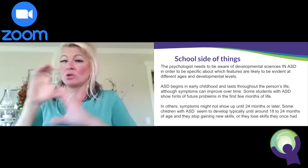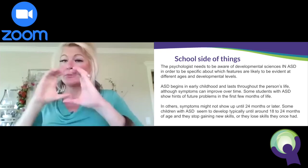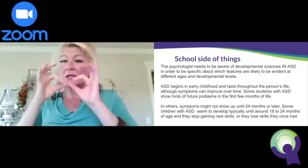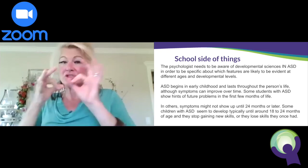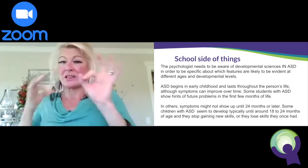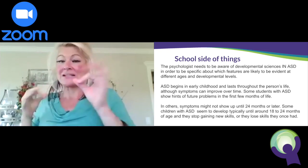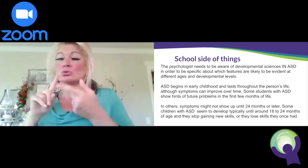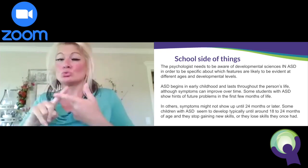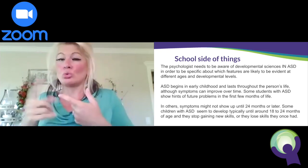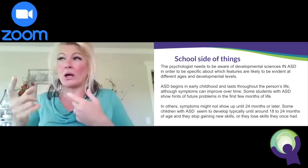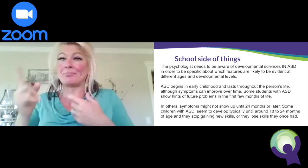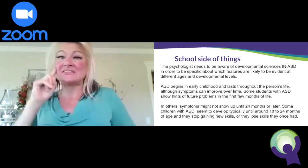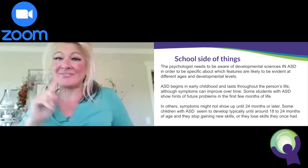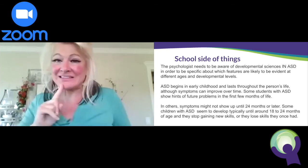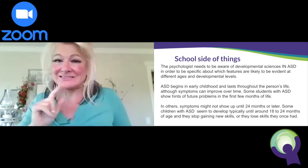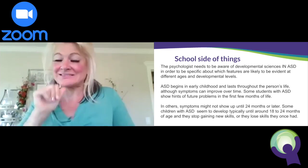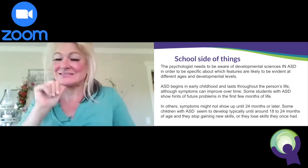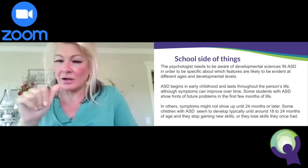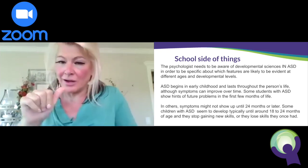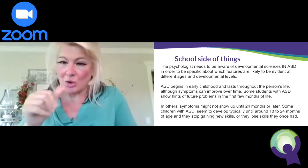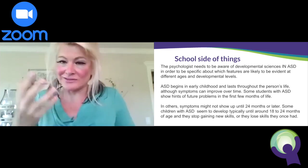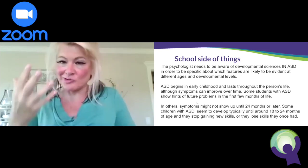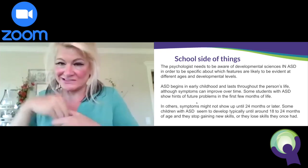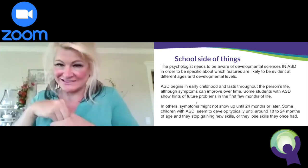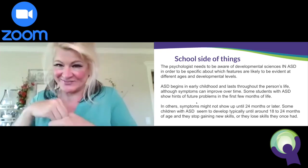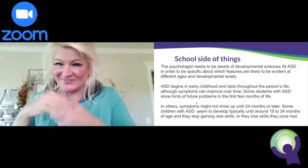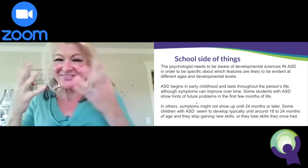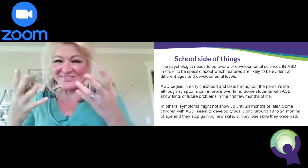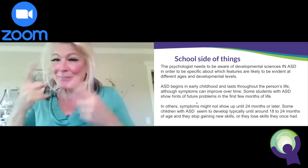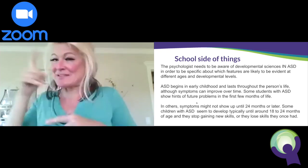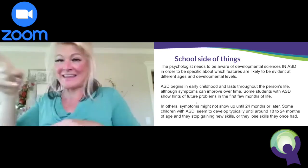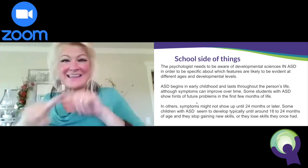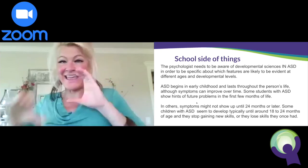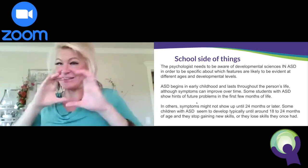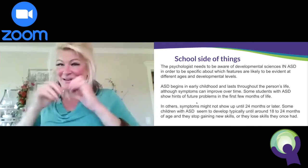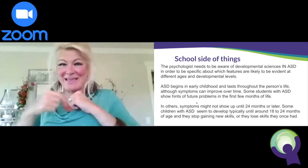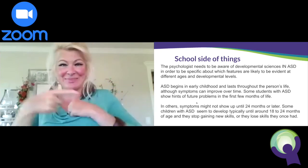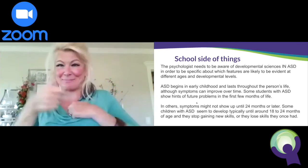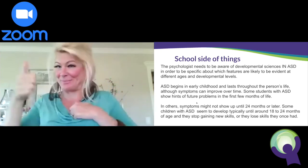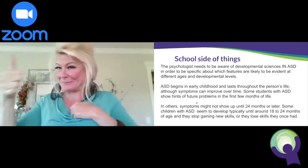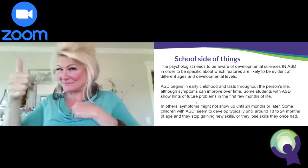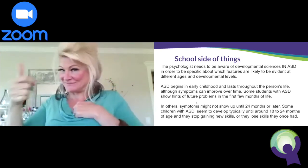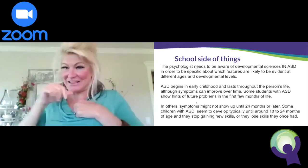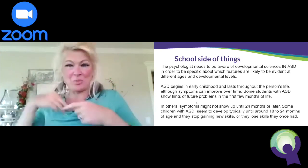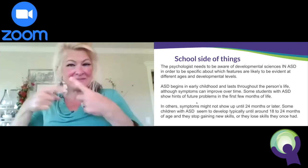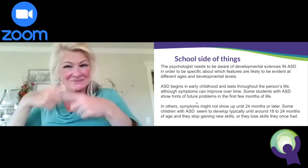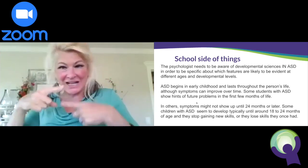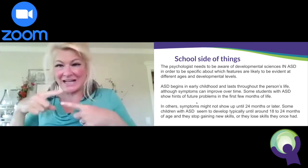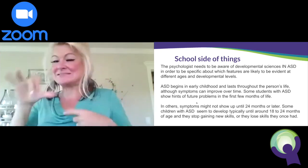autistic the and maybe they're grieving because they found out that they're deaf. They were diagnosed with the hearing loss and then they're afraid